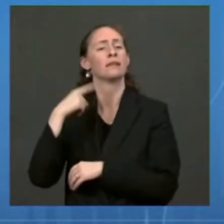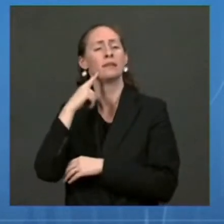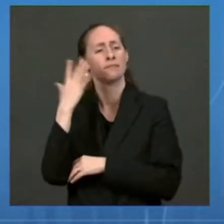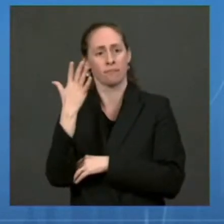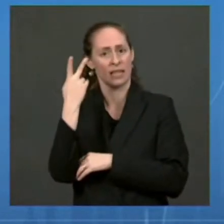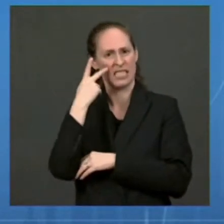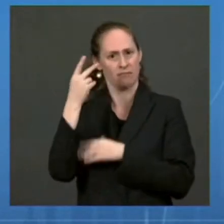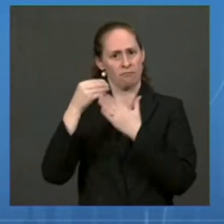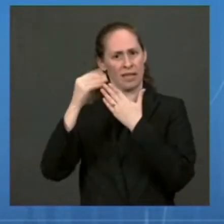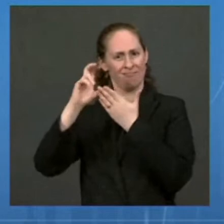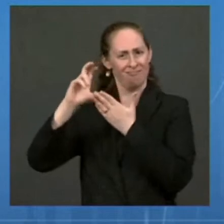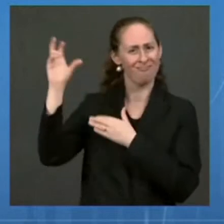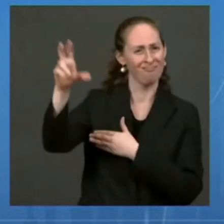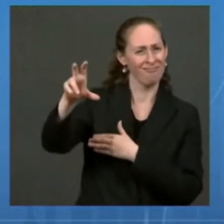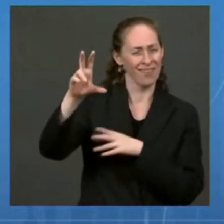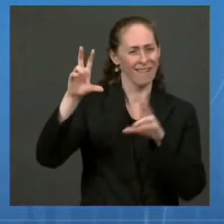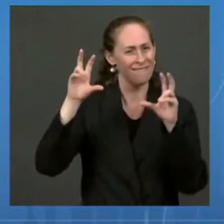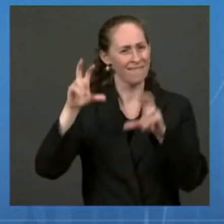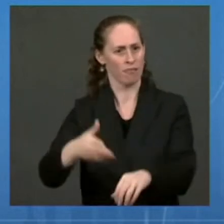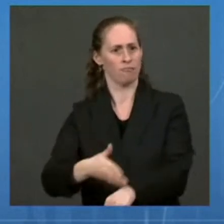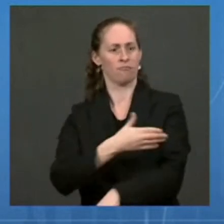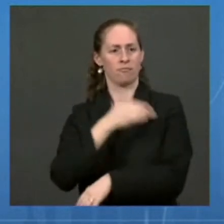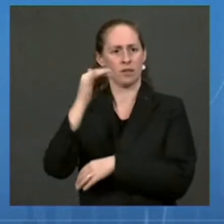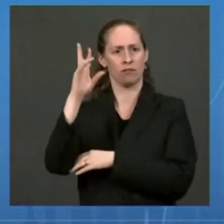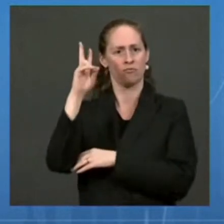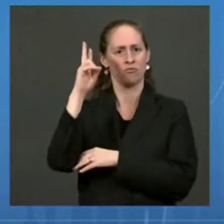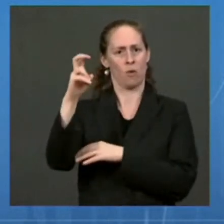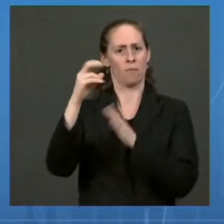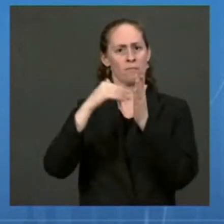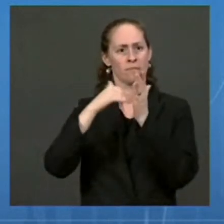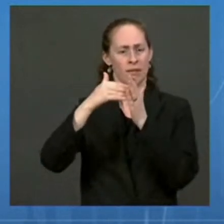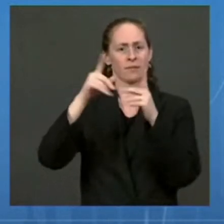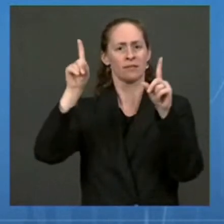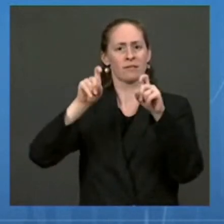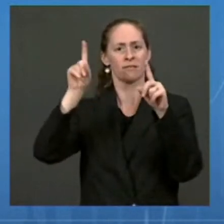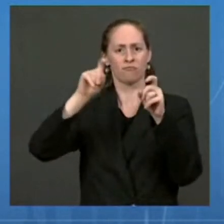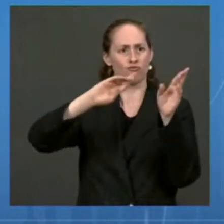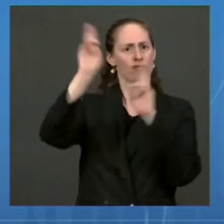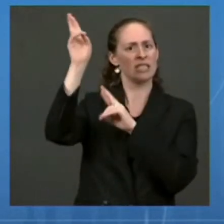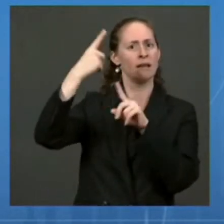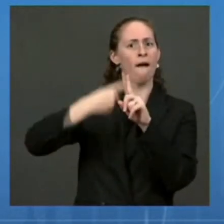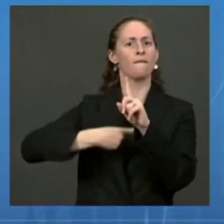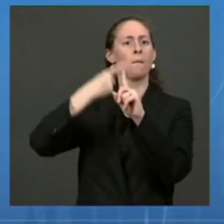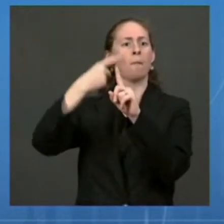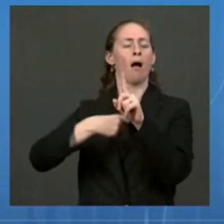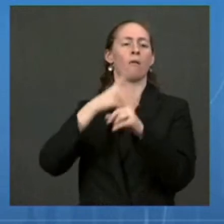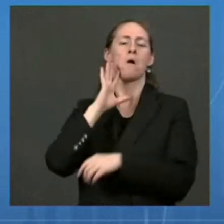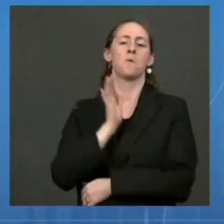I THINK YOU SAID IT VERY WELL AND WE ARE HAVING MORE TEST WHAT I THINK IS VERY